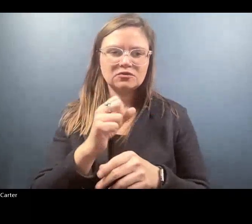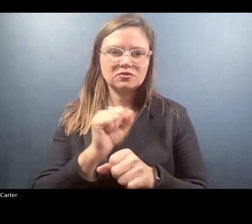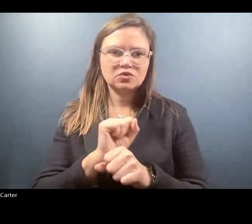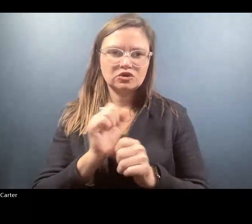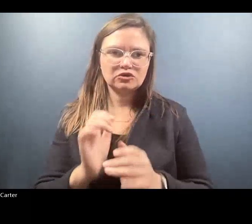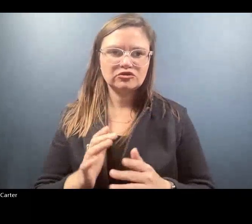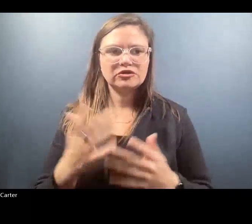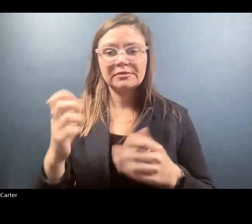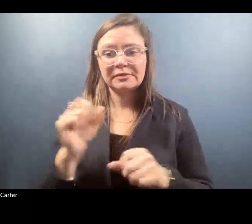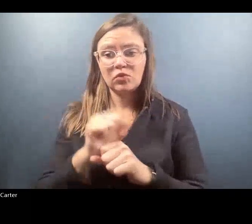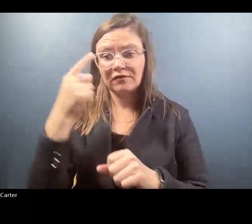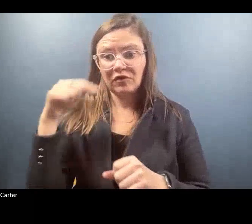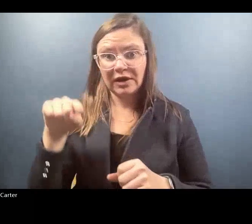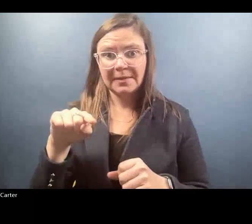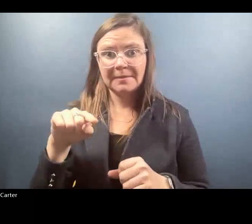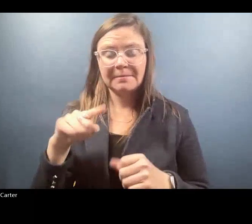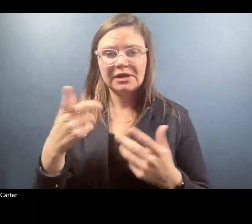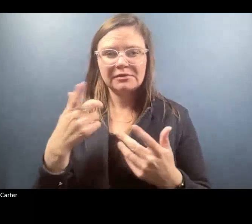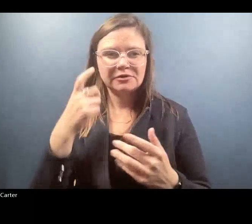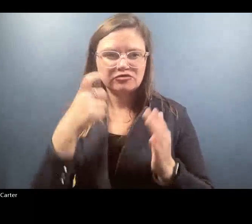And I was just wondering if you came across the same situation.